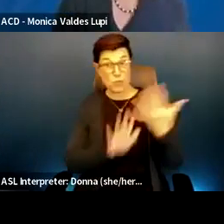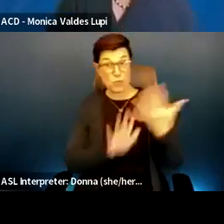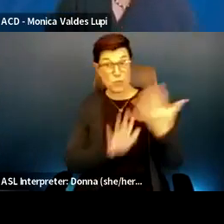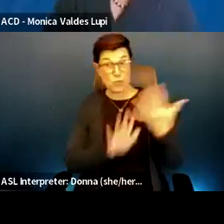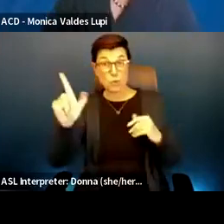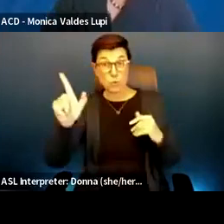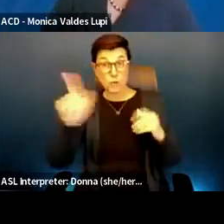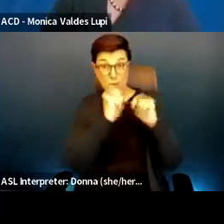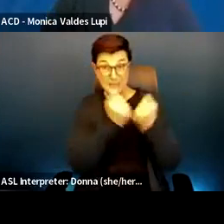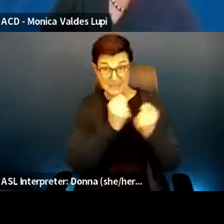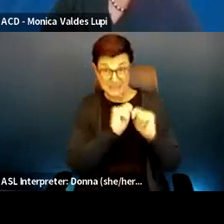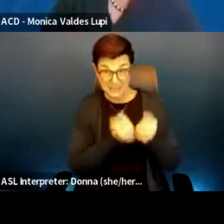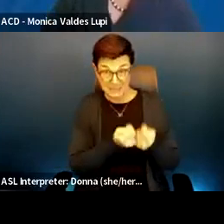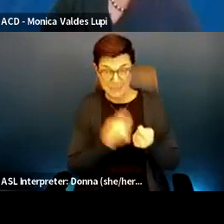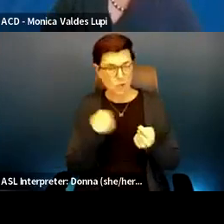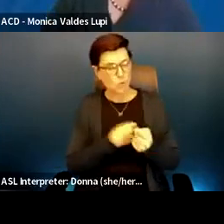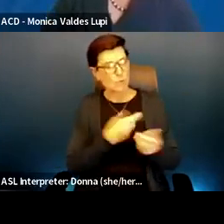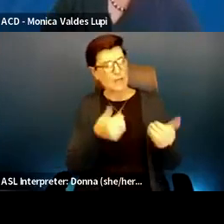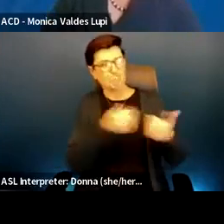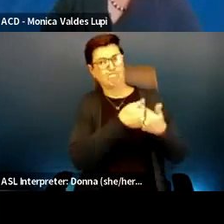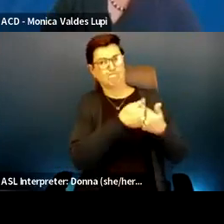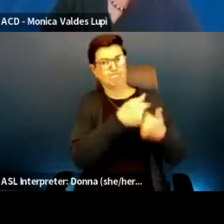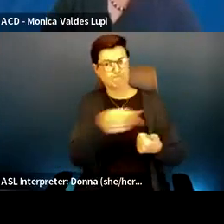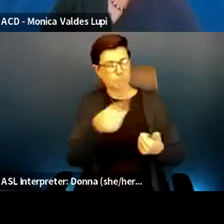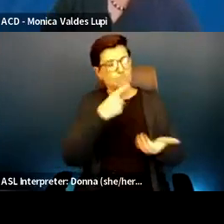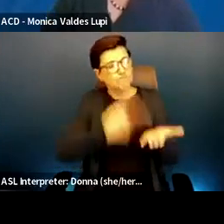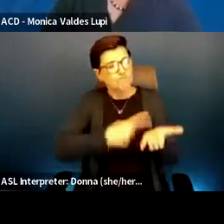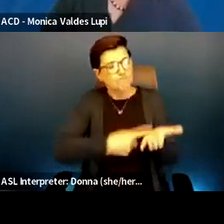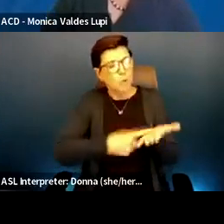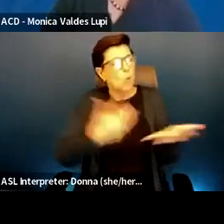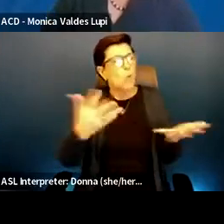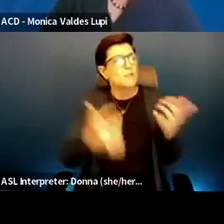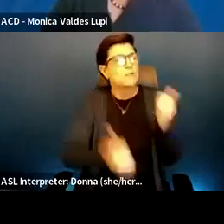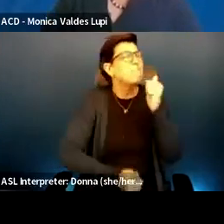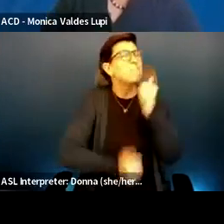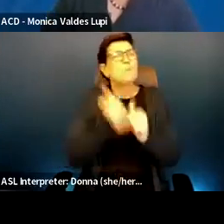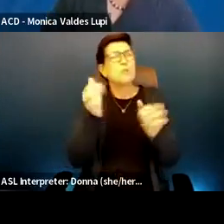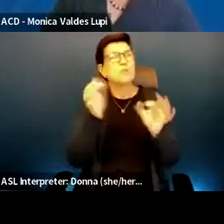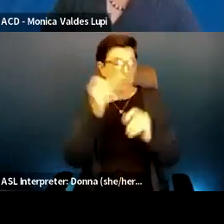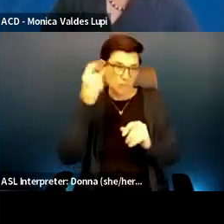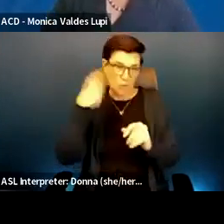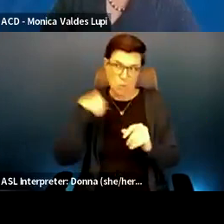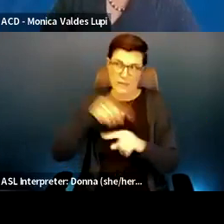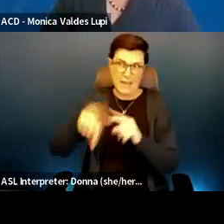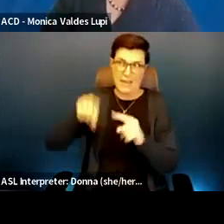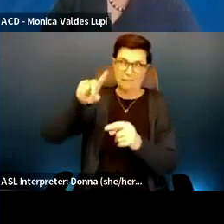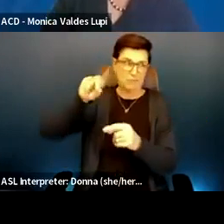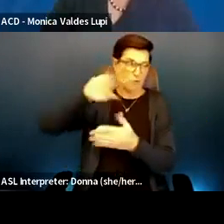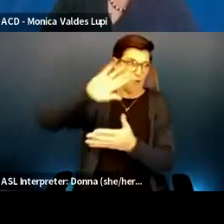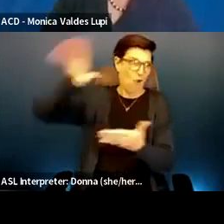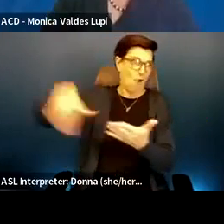about what are the most important things that we need to do. We can't do everything all at once, but what are the most important -- even if they're hard,